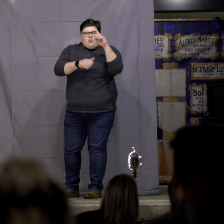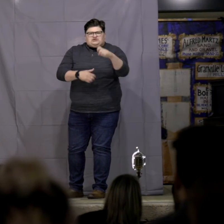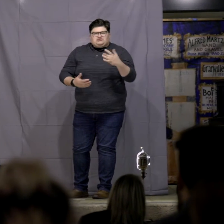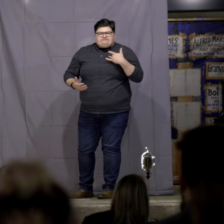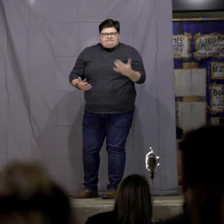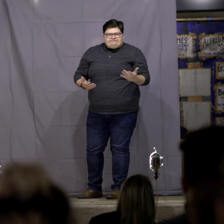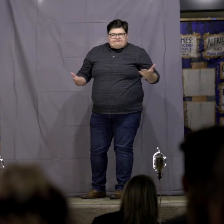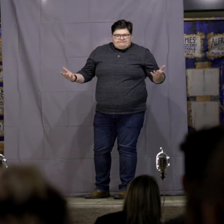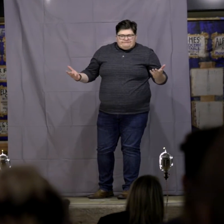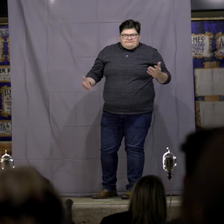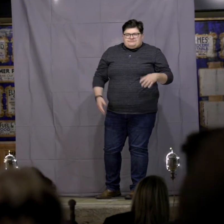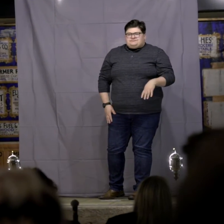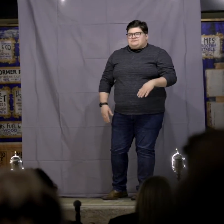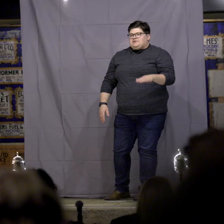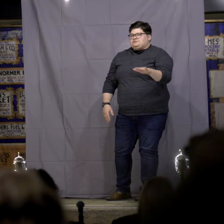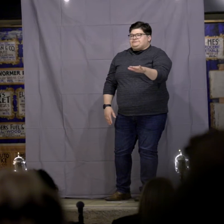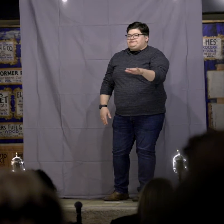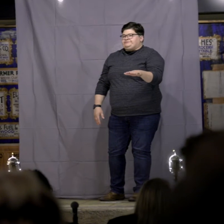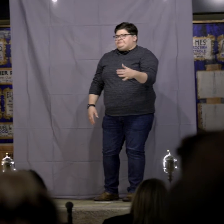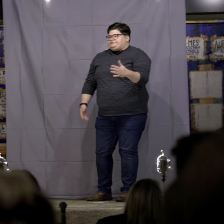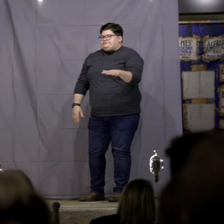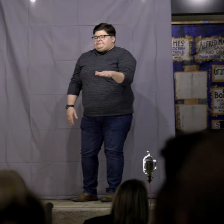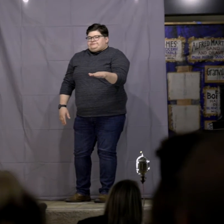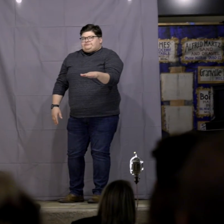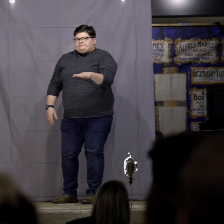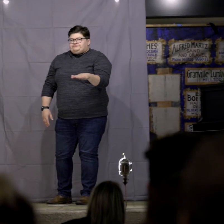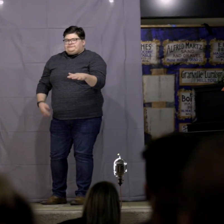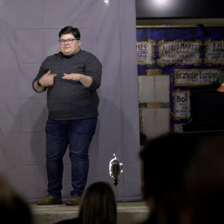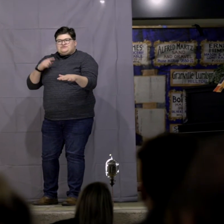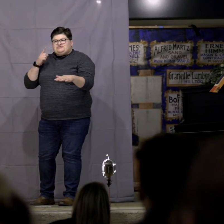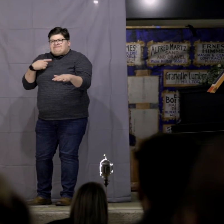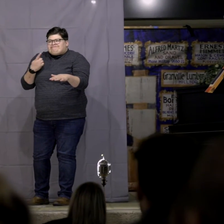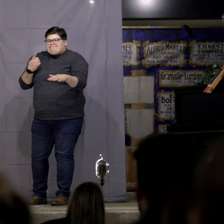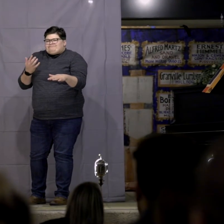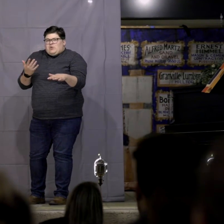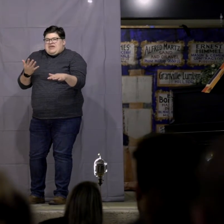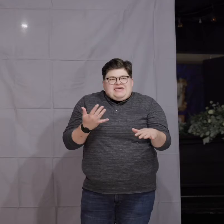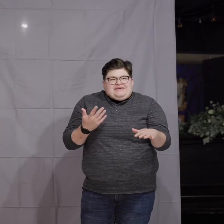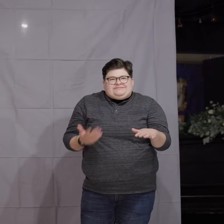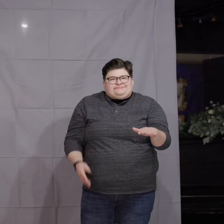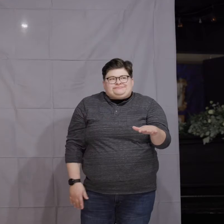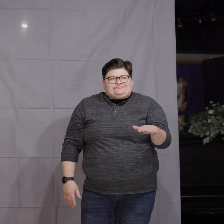kind of a simple yes-and-no question. Apparently that's the first question people start with. So we were just sitting there, waiting,